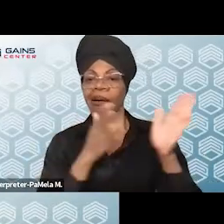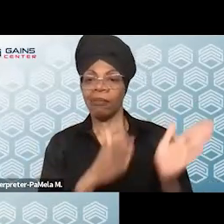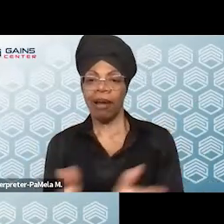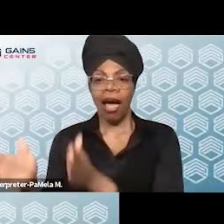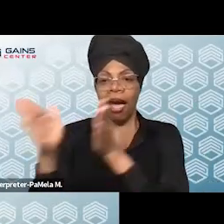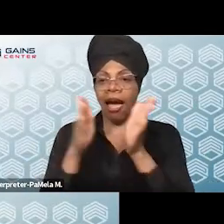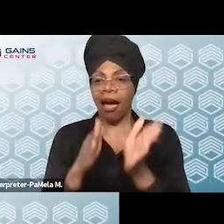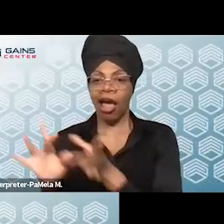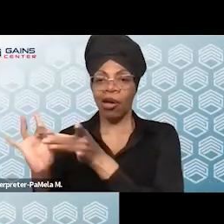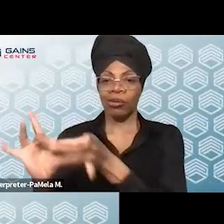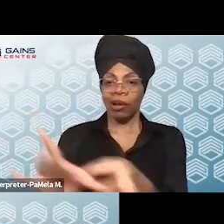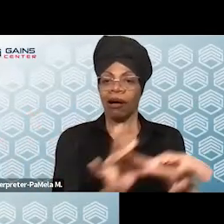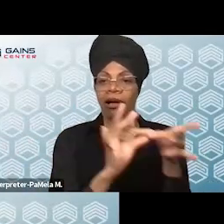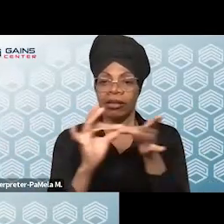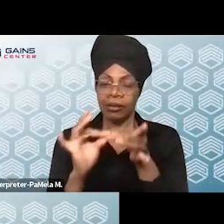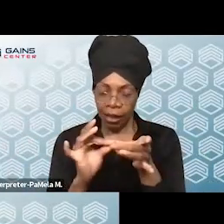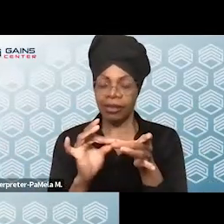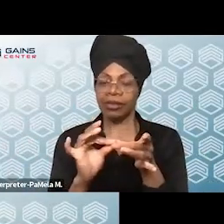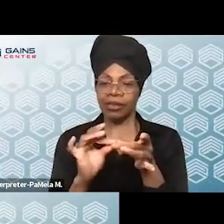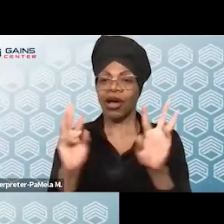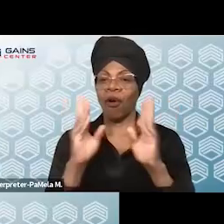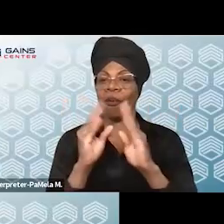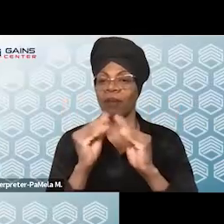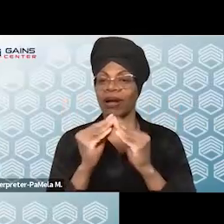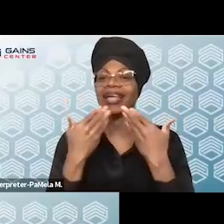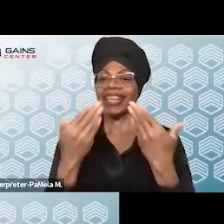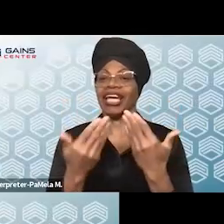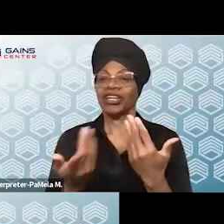And thank you all for joining us today. I will pass it back to you, Melissa.